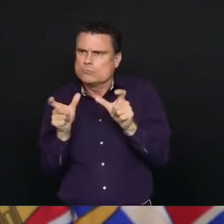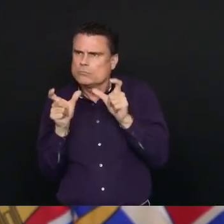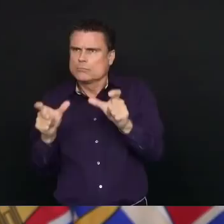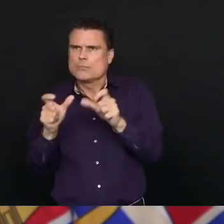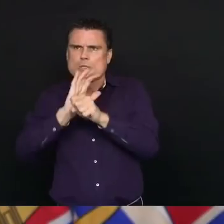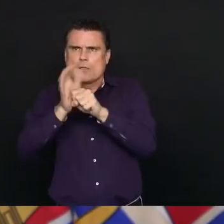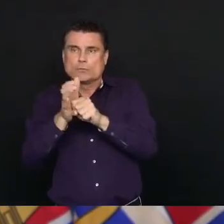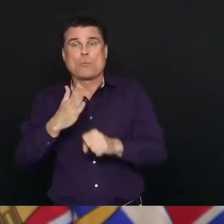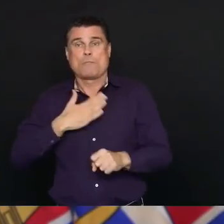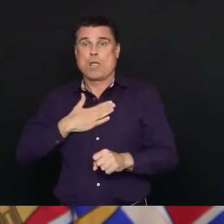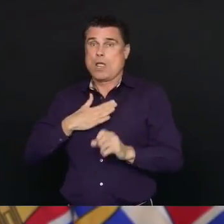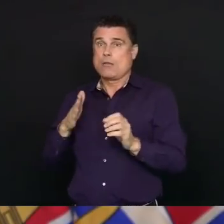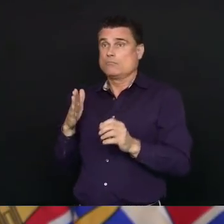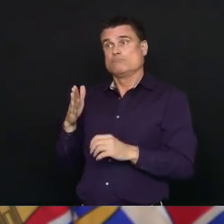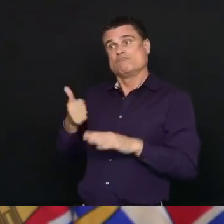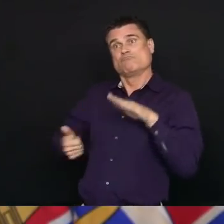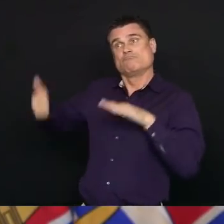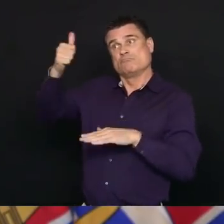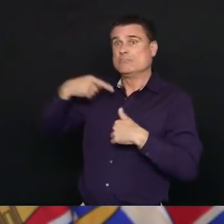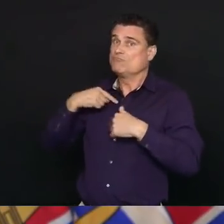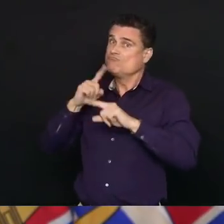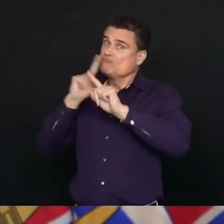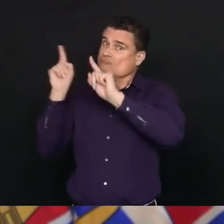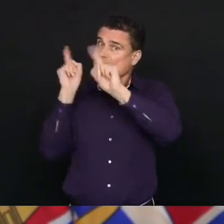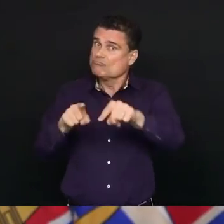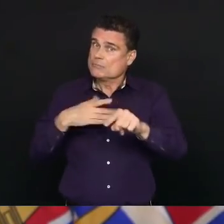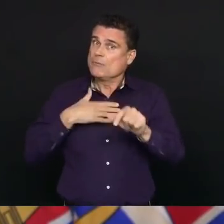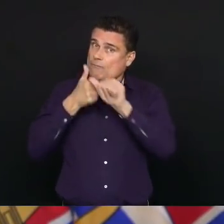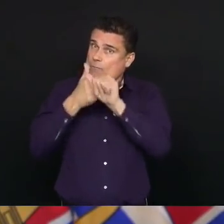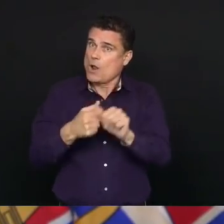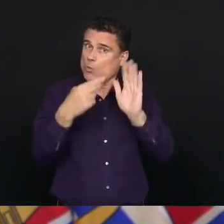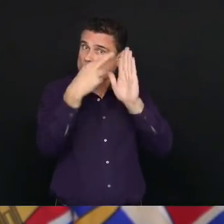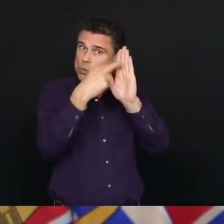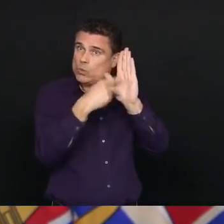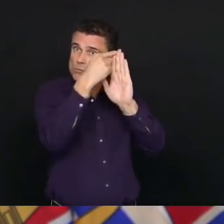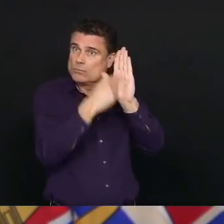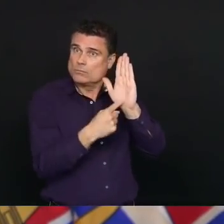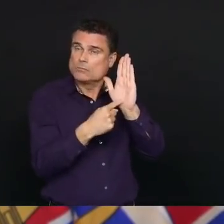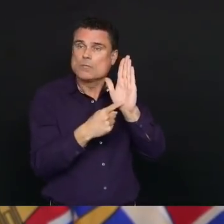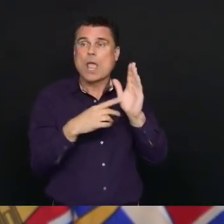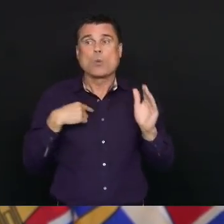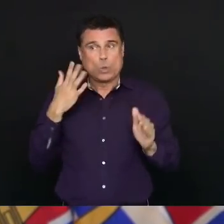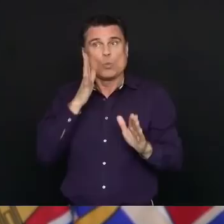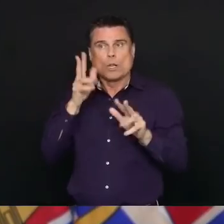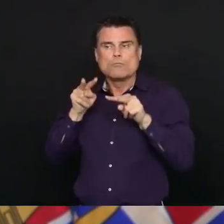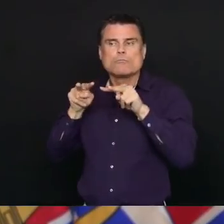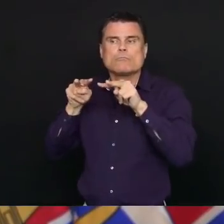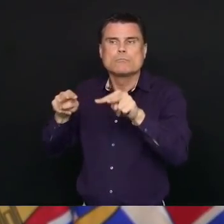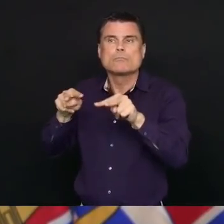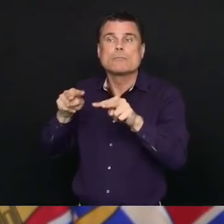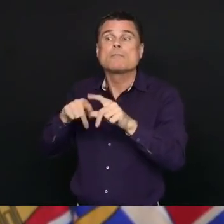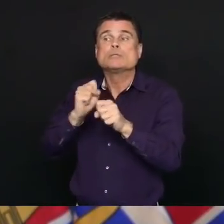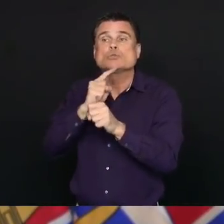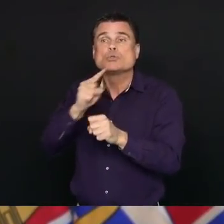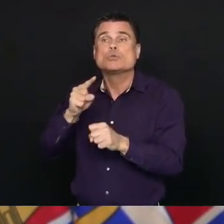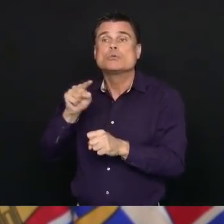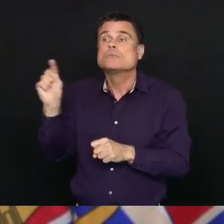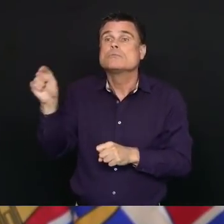That there is a connection with health services in the facilities. All of that has been directed from my office to make sure we are